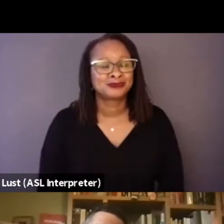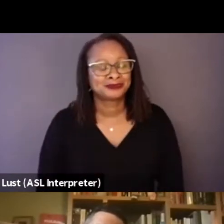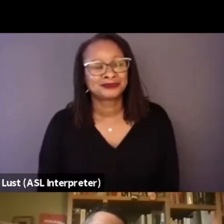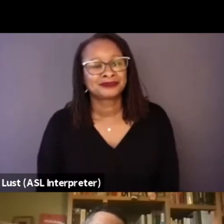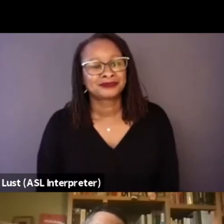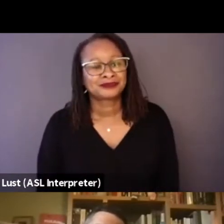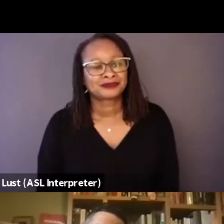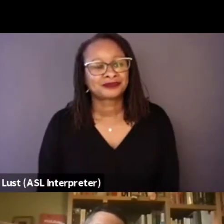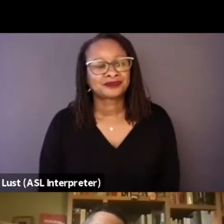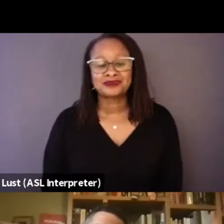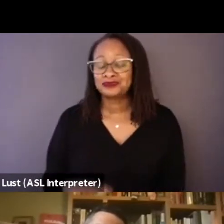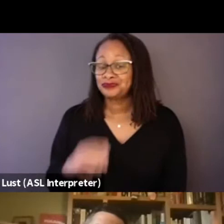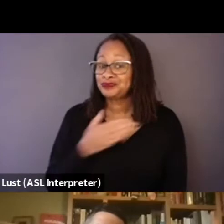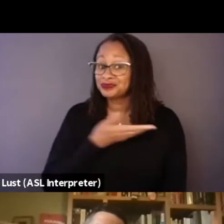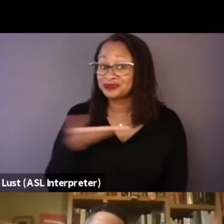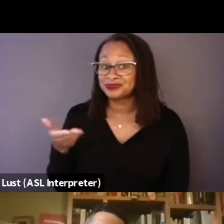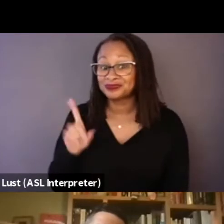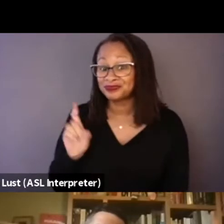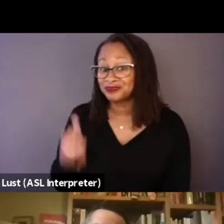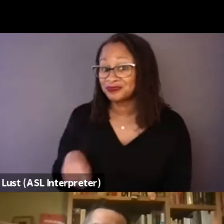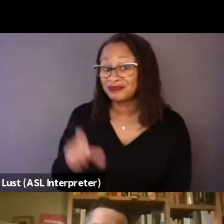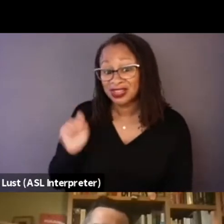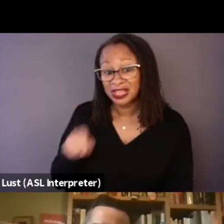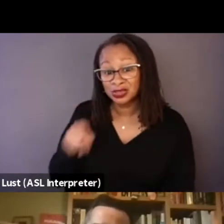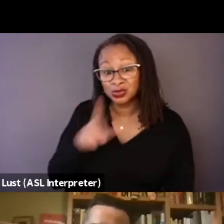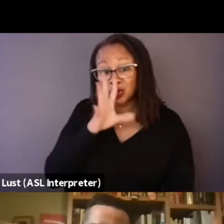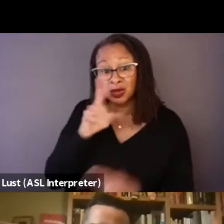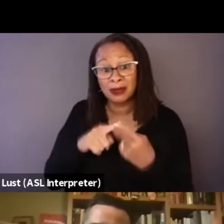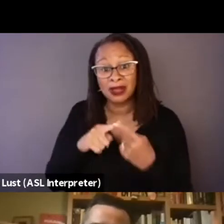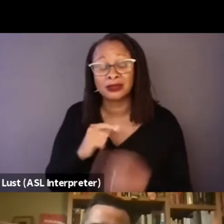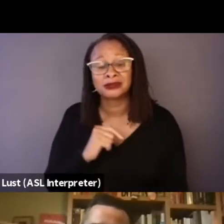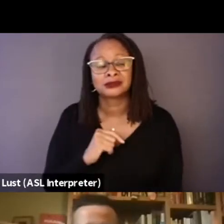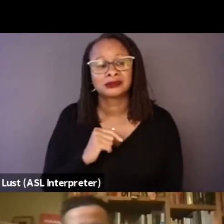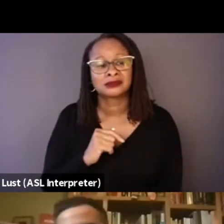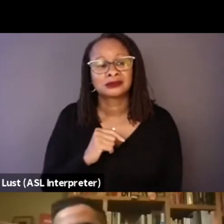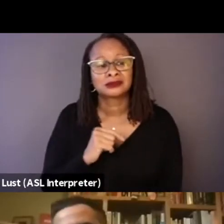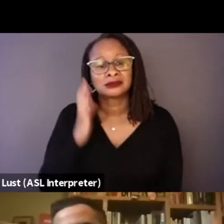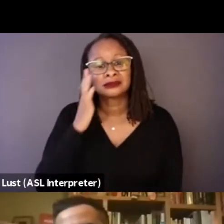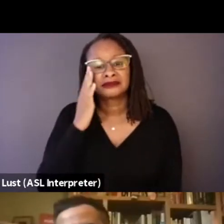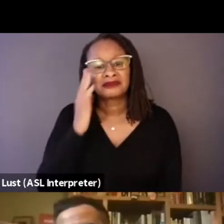And can you talk about- I'll just throw these out to you,